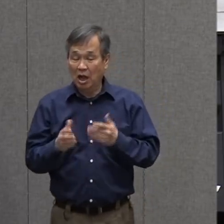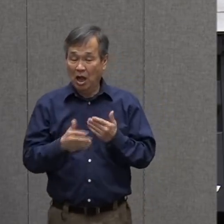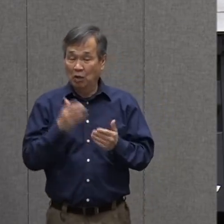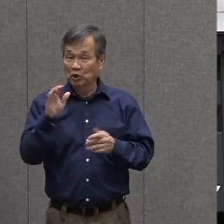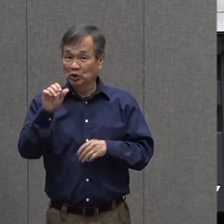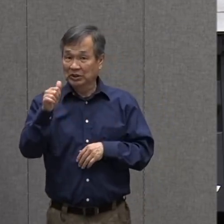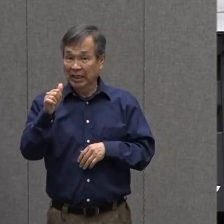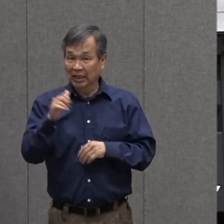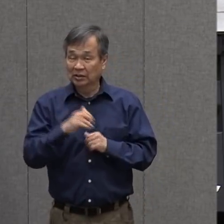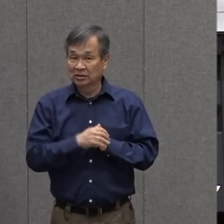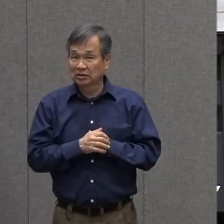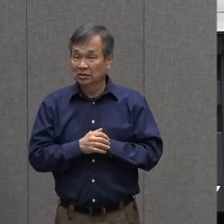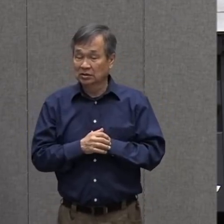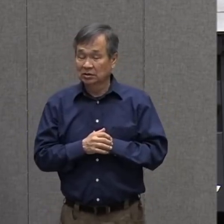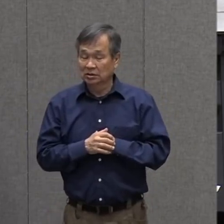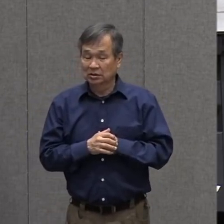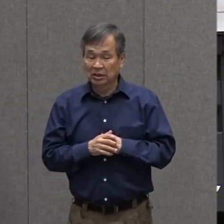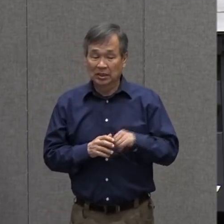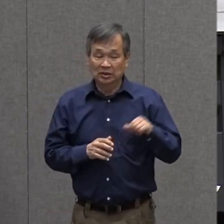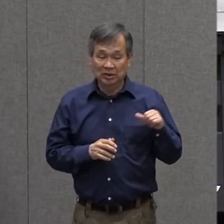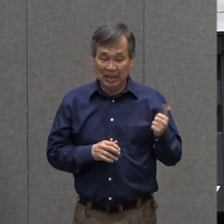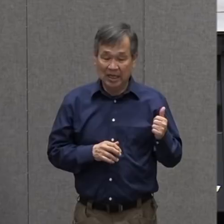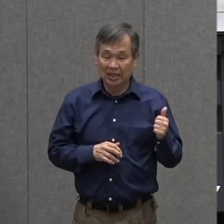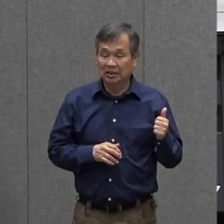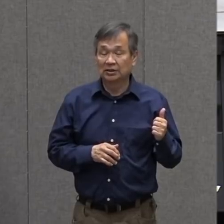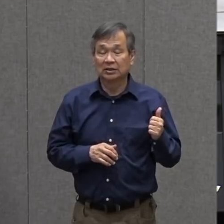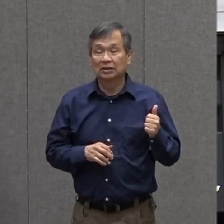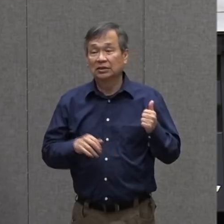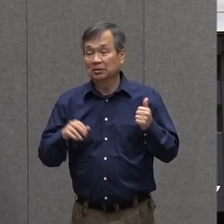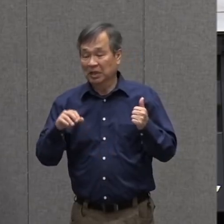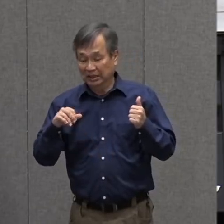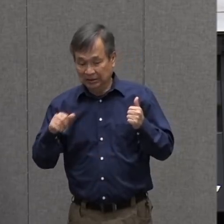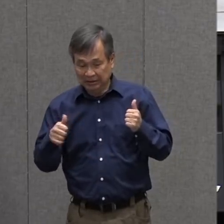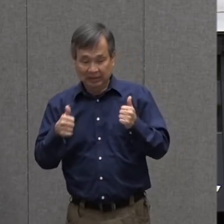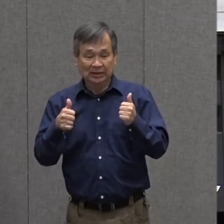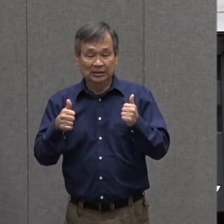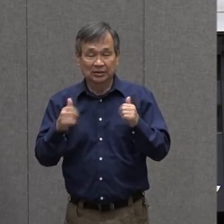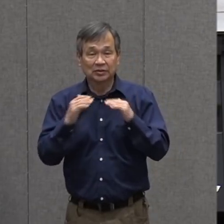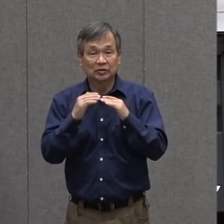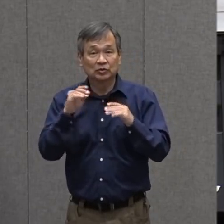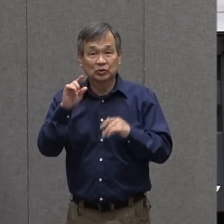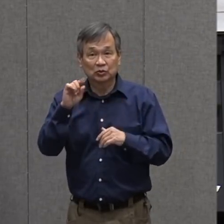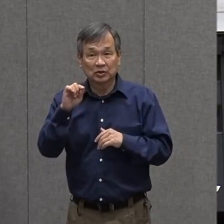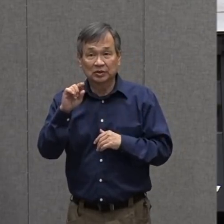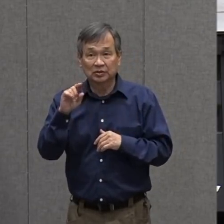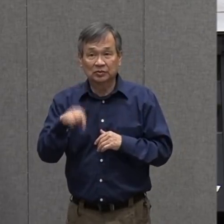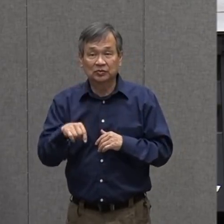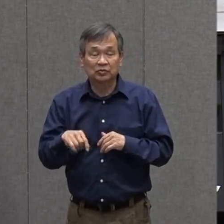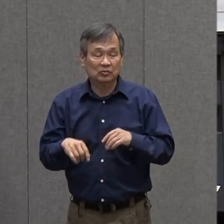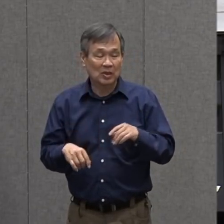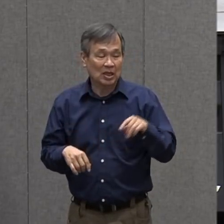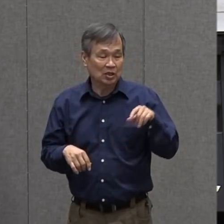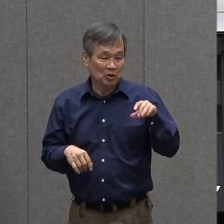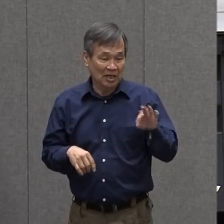I already know that 10 more plus 10 or 10 plus 10 is gonna be 20. So I will need 10 on top of that.